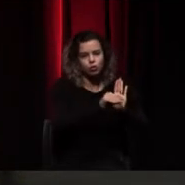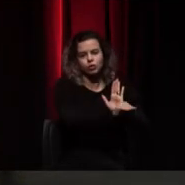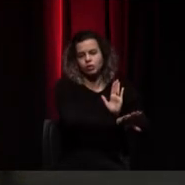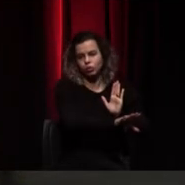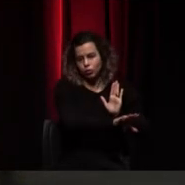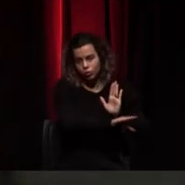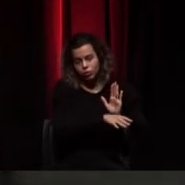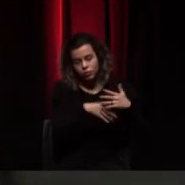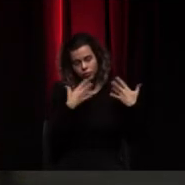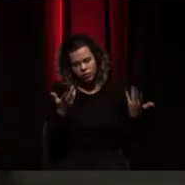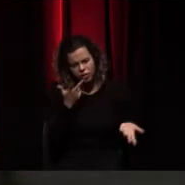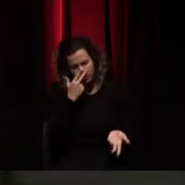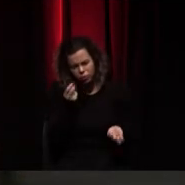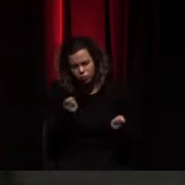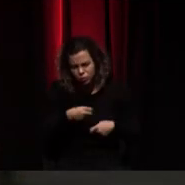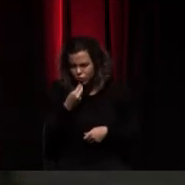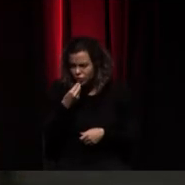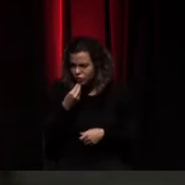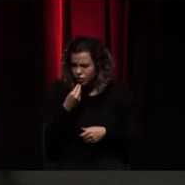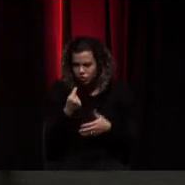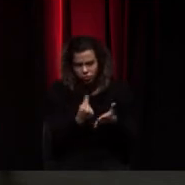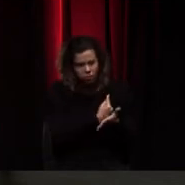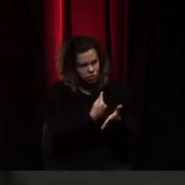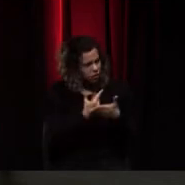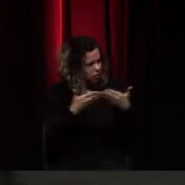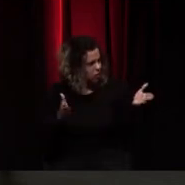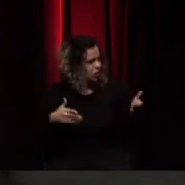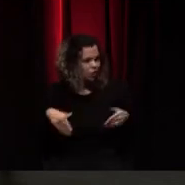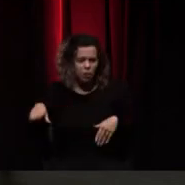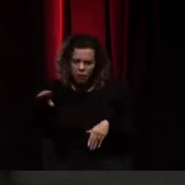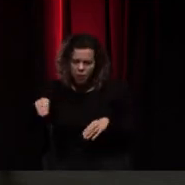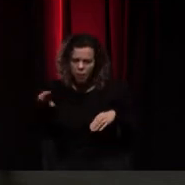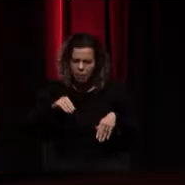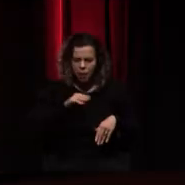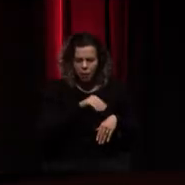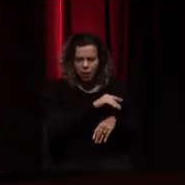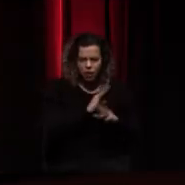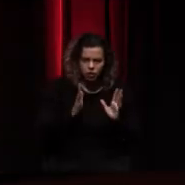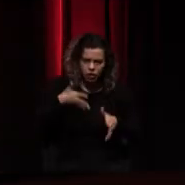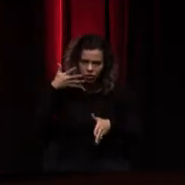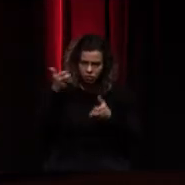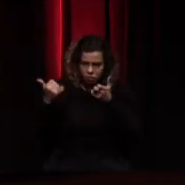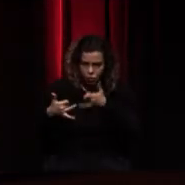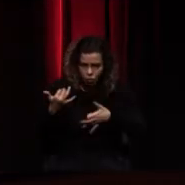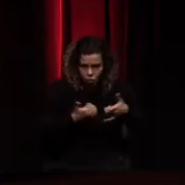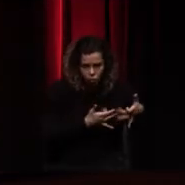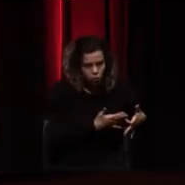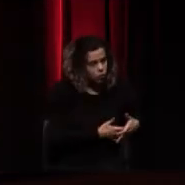I think that we can now open up for questions. We’ve talked a lot of how our profession works.